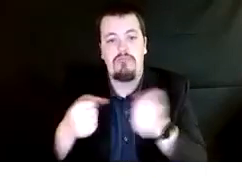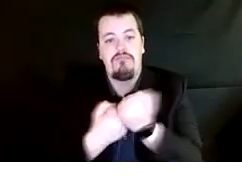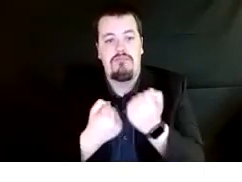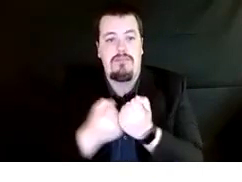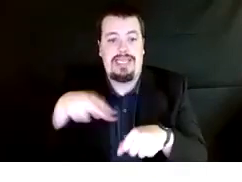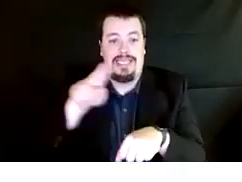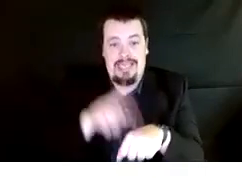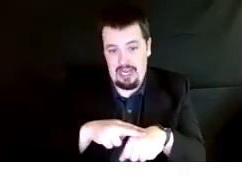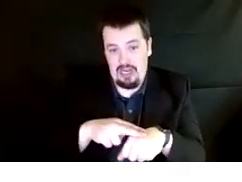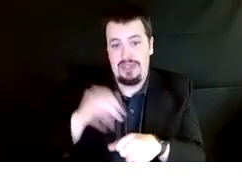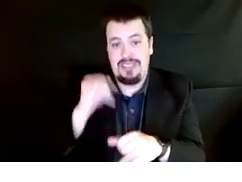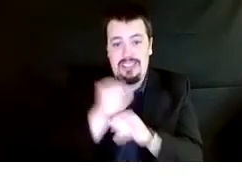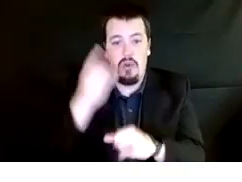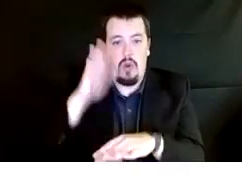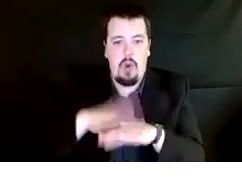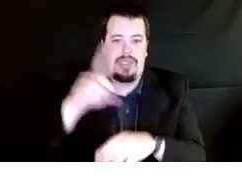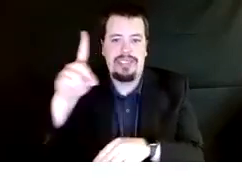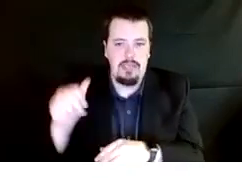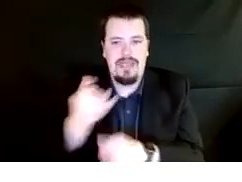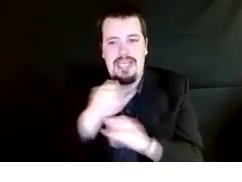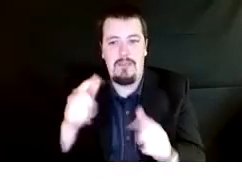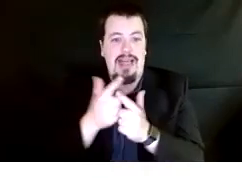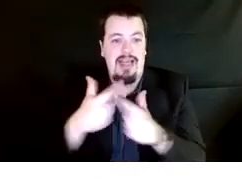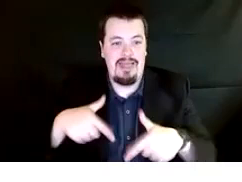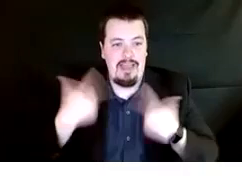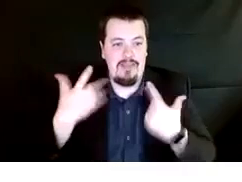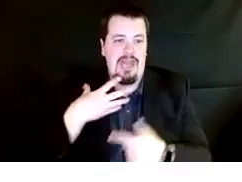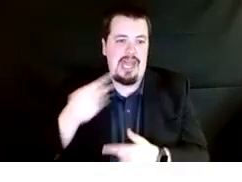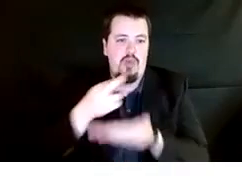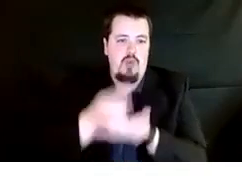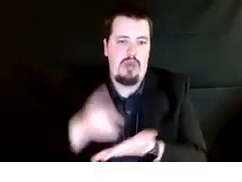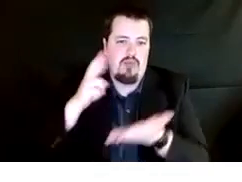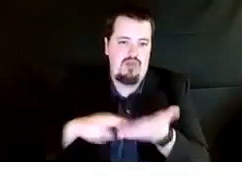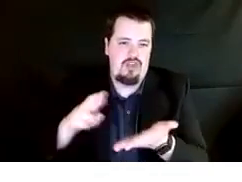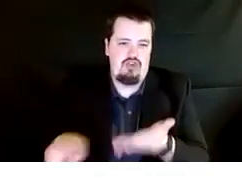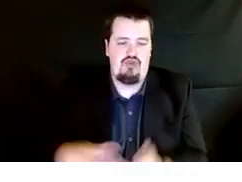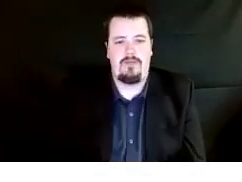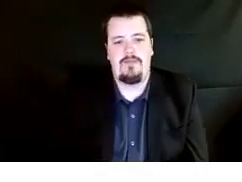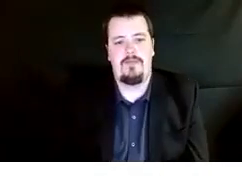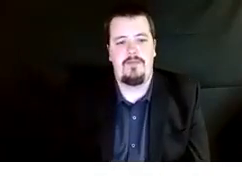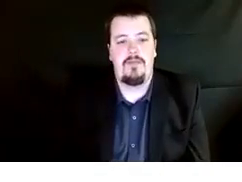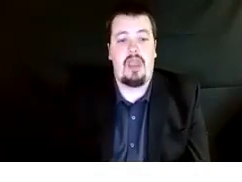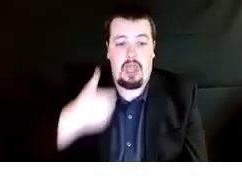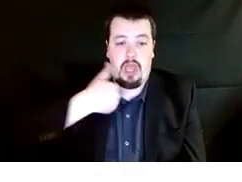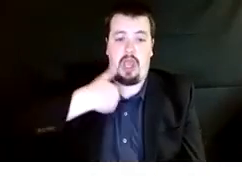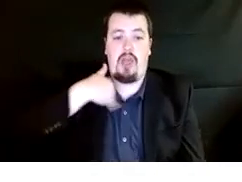Disability Independent Living and Rehabilitation Research..there's a toll-free number that is